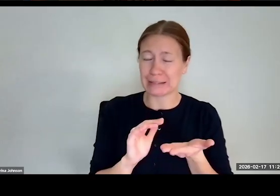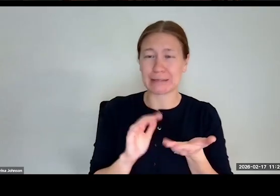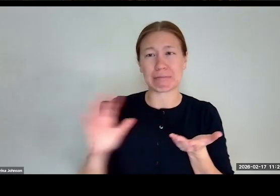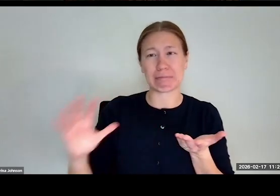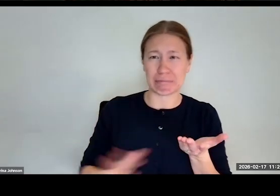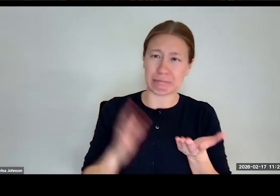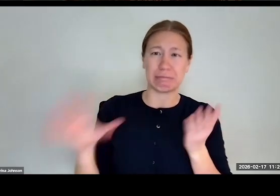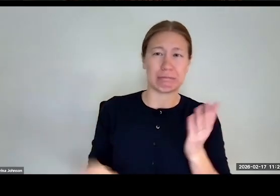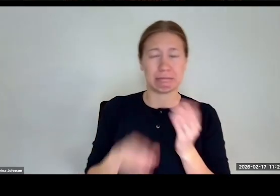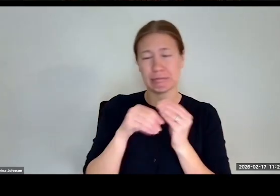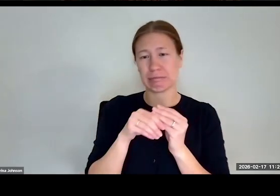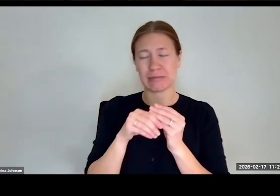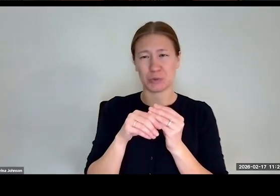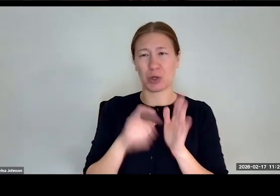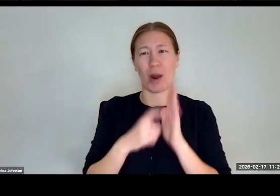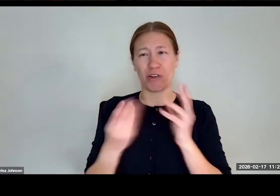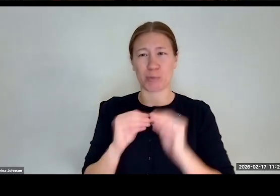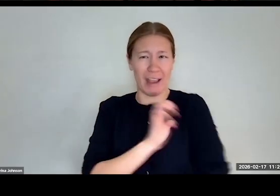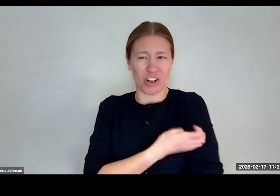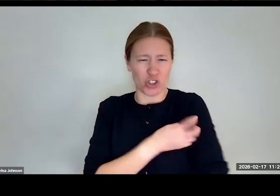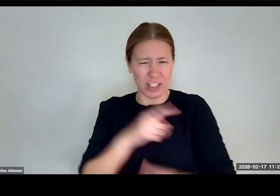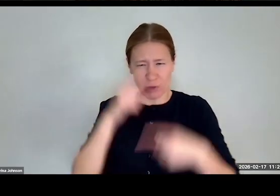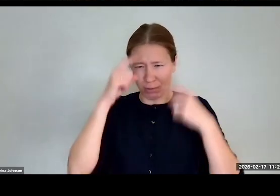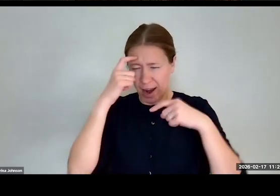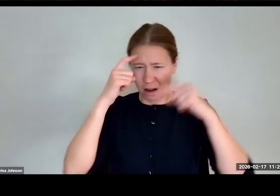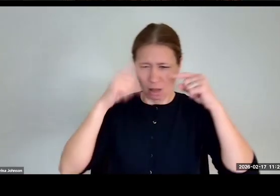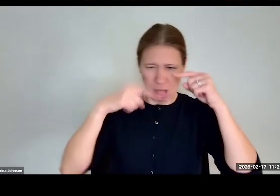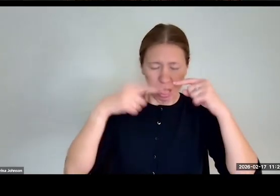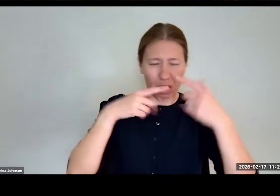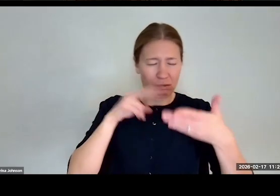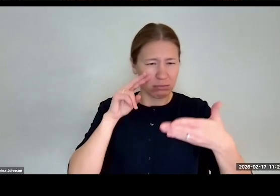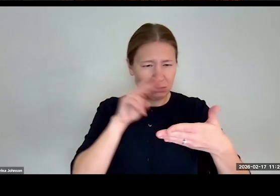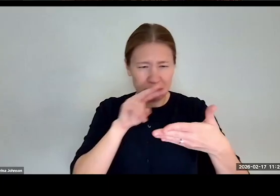the more energy it's going to take for someone's brain to see the letter or the character